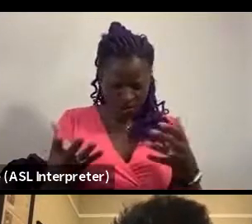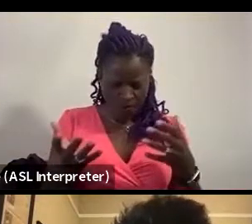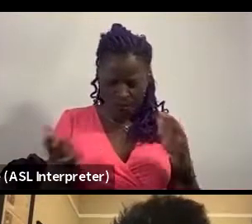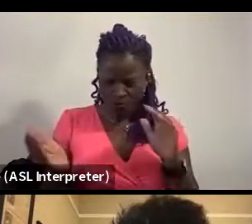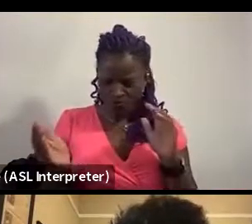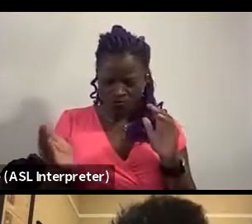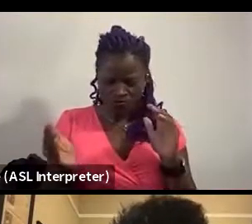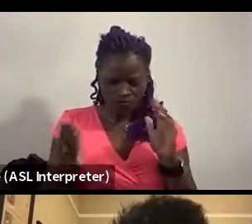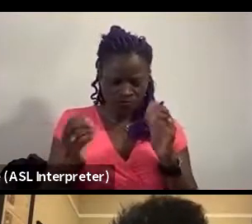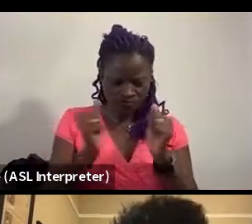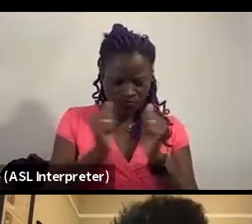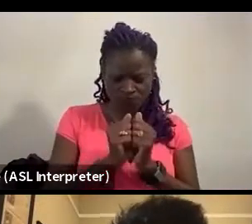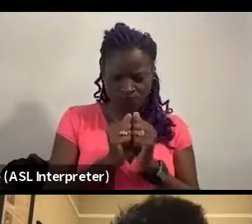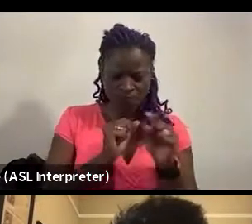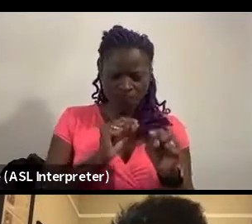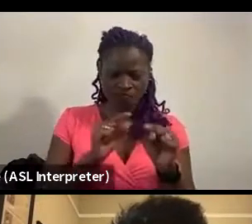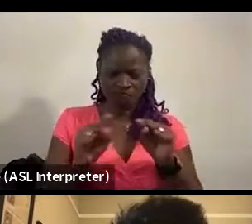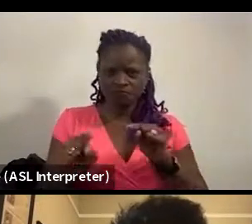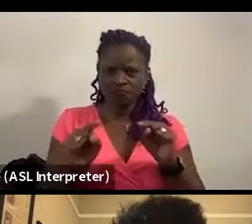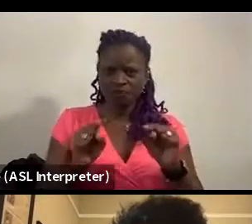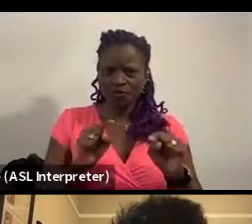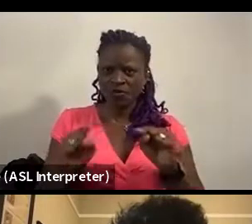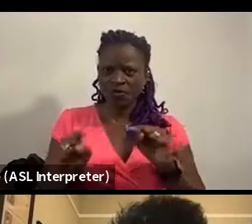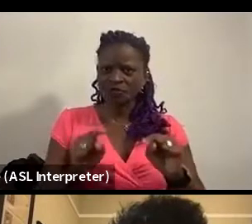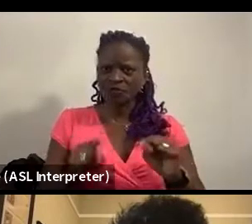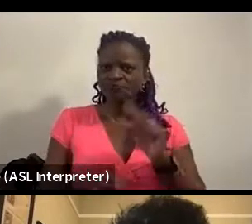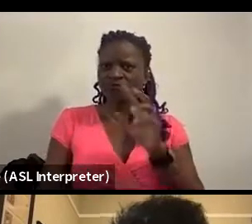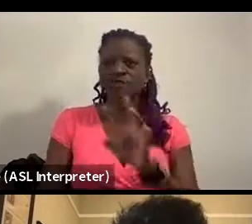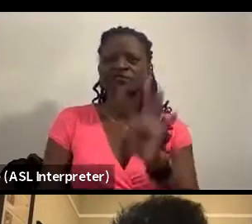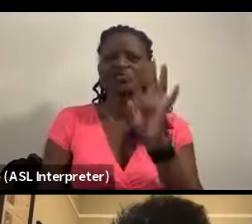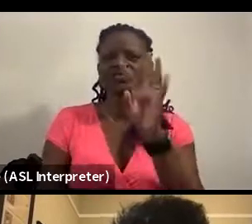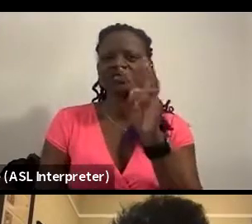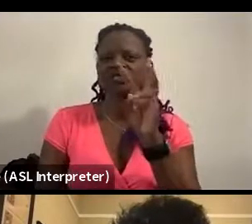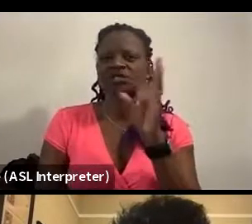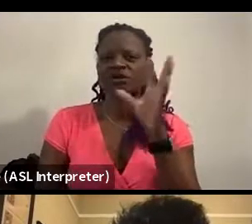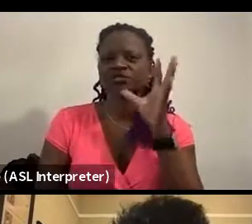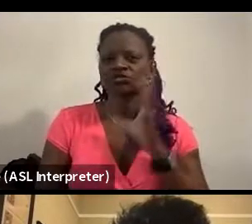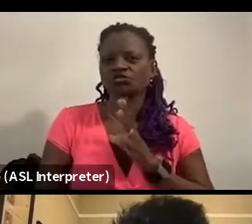what these four women have experienced and the actual vaccination.